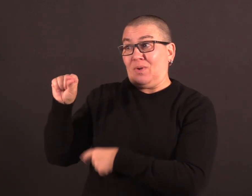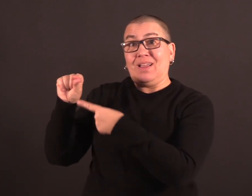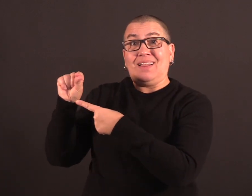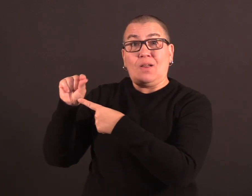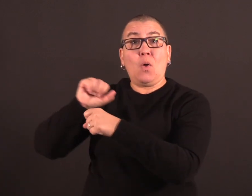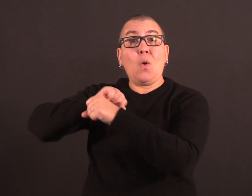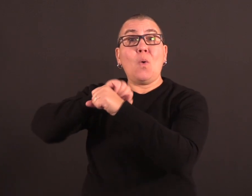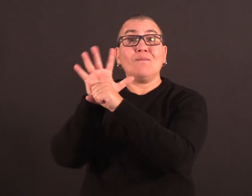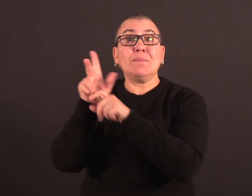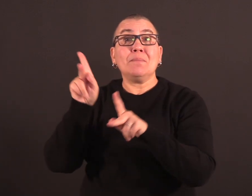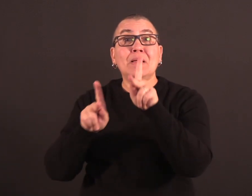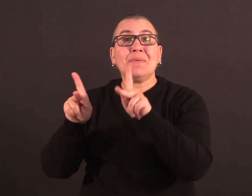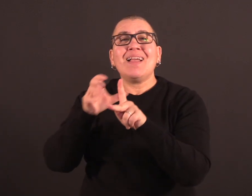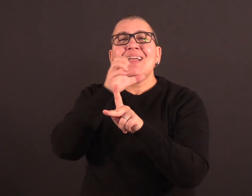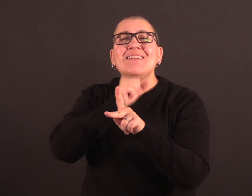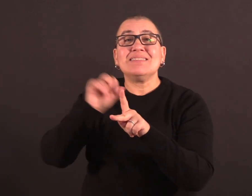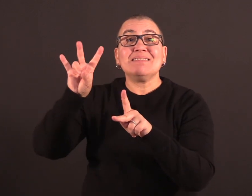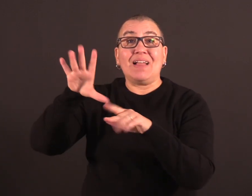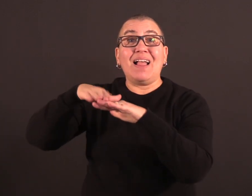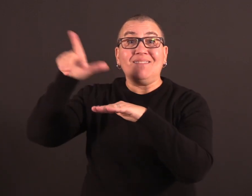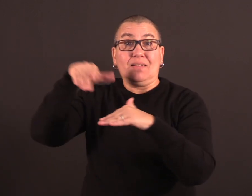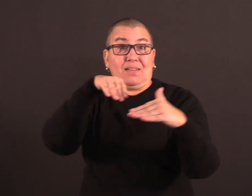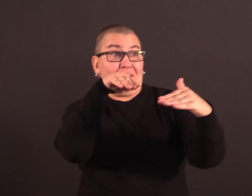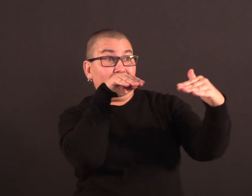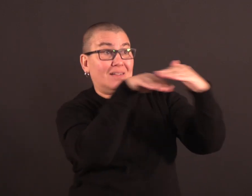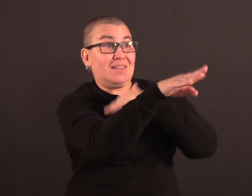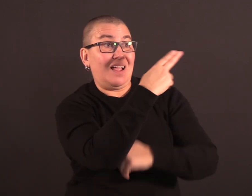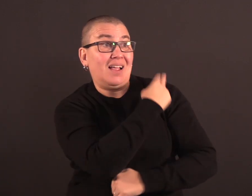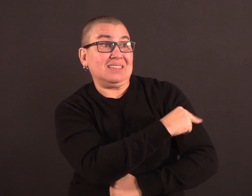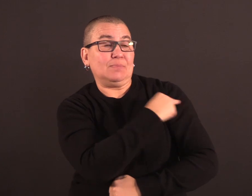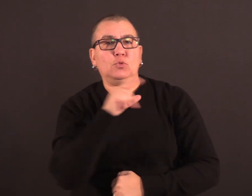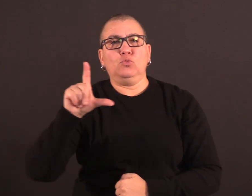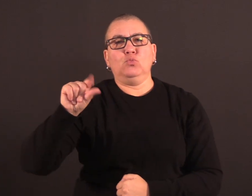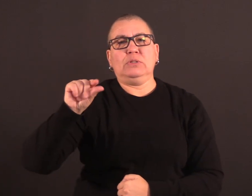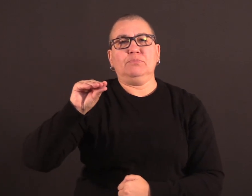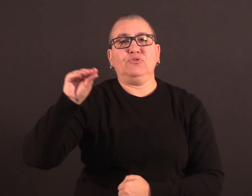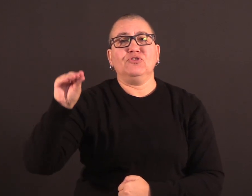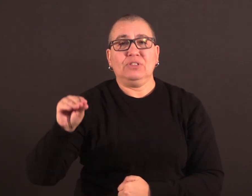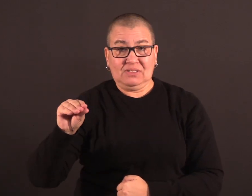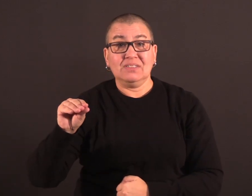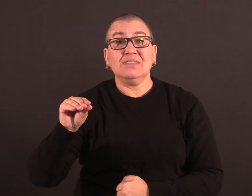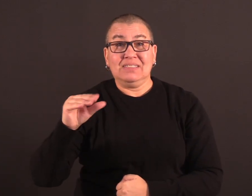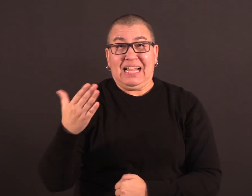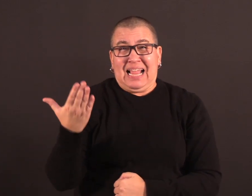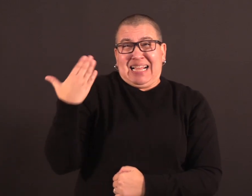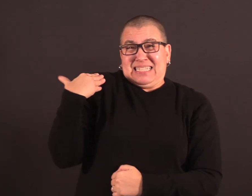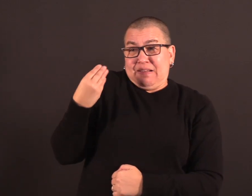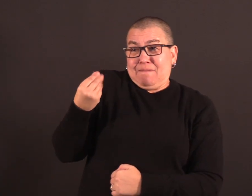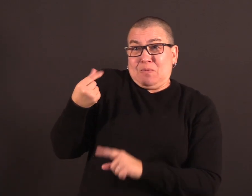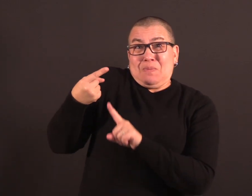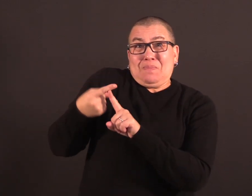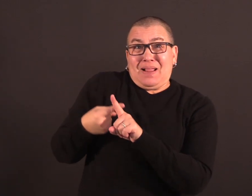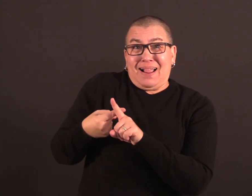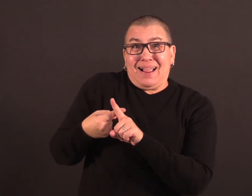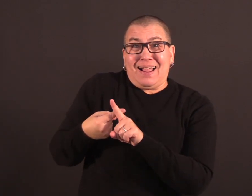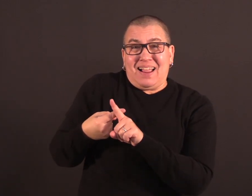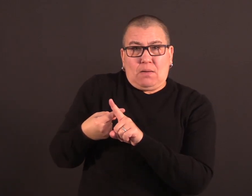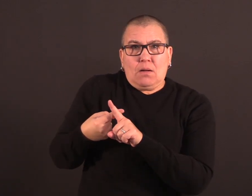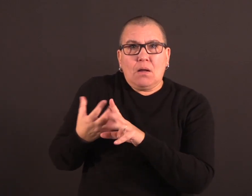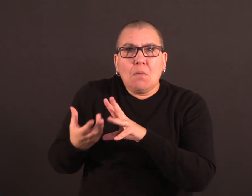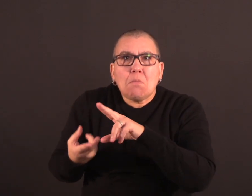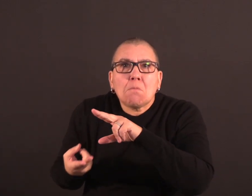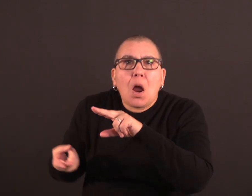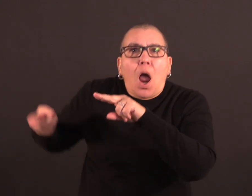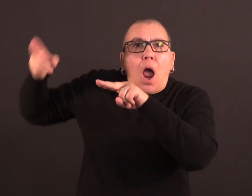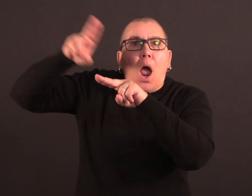of the state’s COVID-19 hospitalizations have been among those age 75 or older.